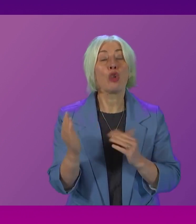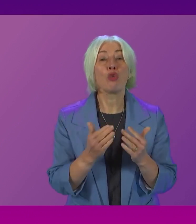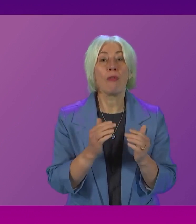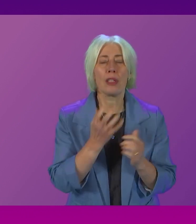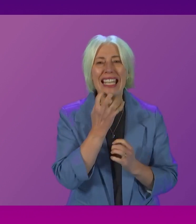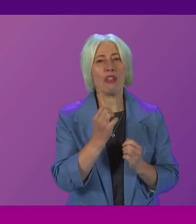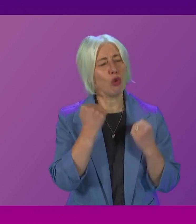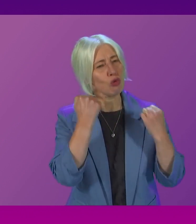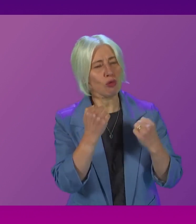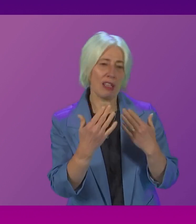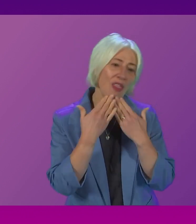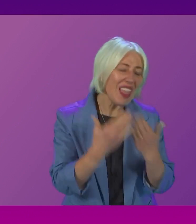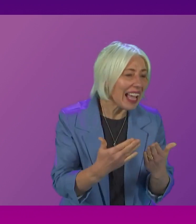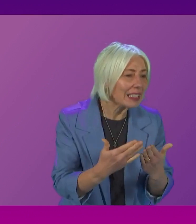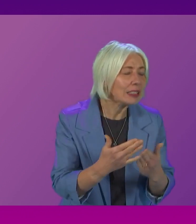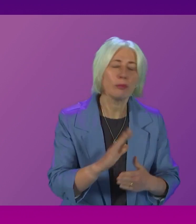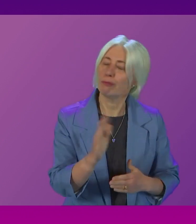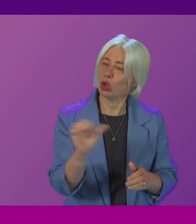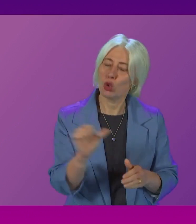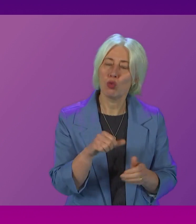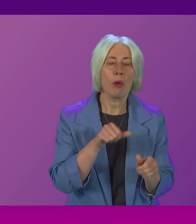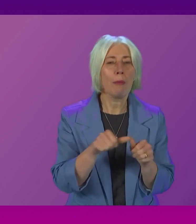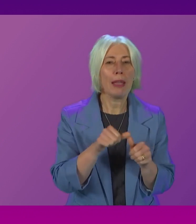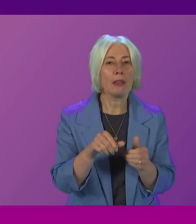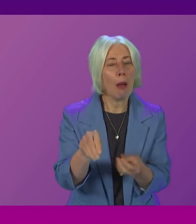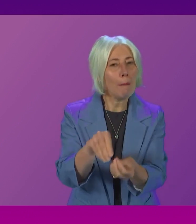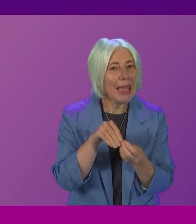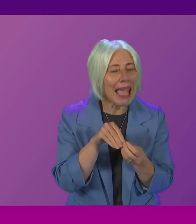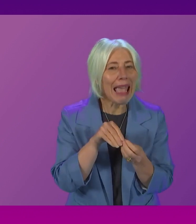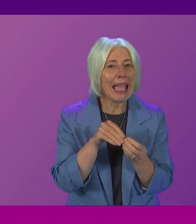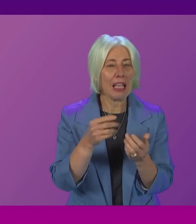they deserve better pay and conditions, too. Will the First Minister commit to getting